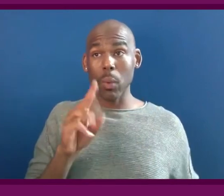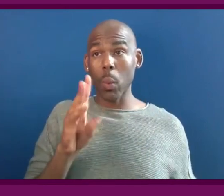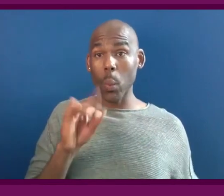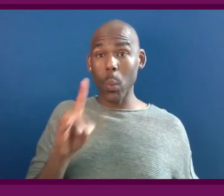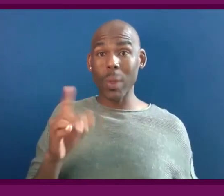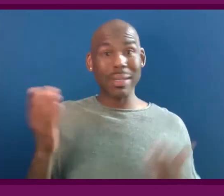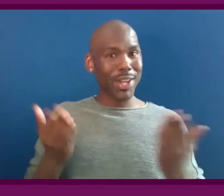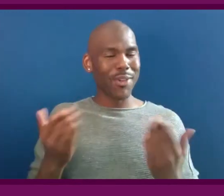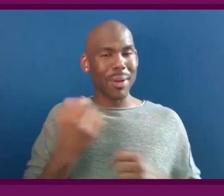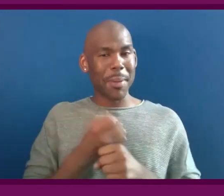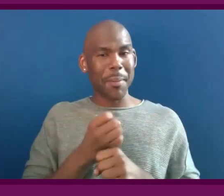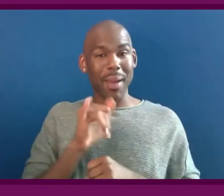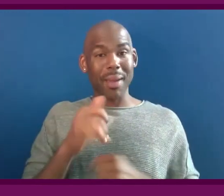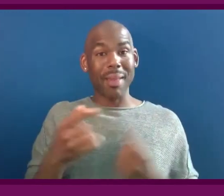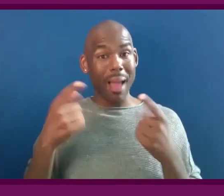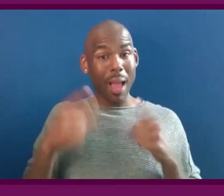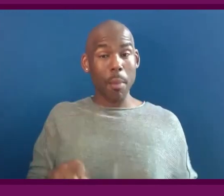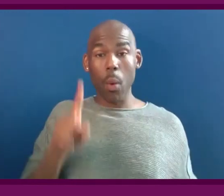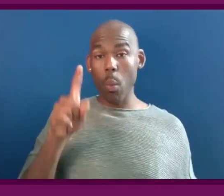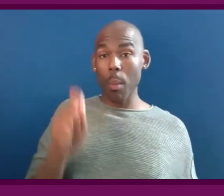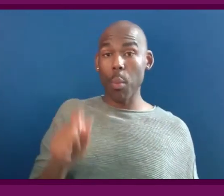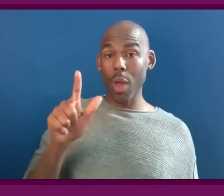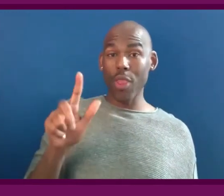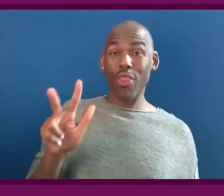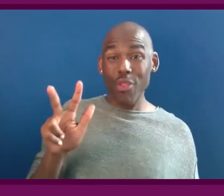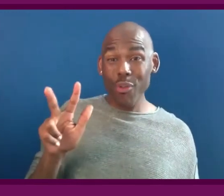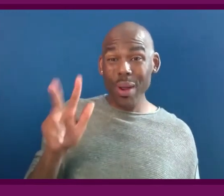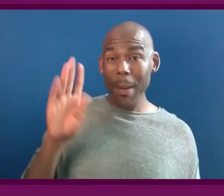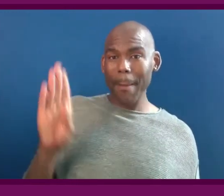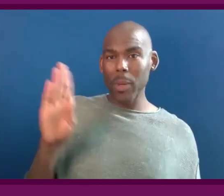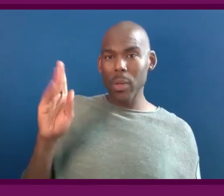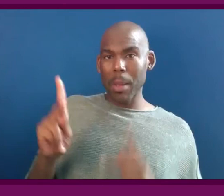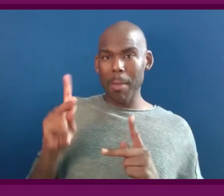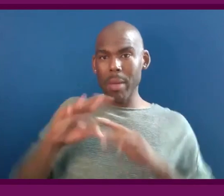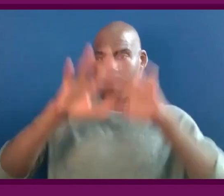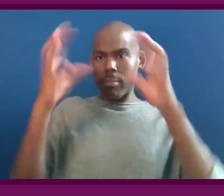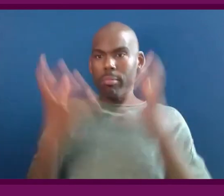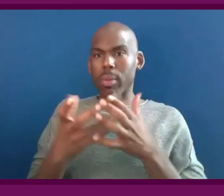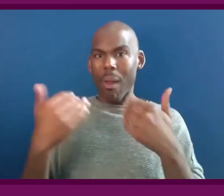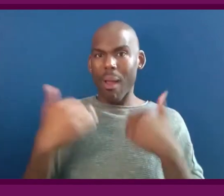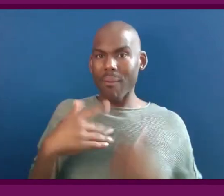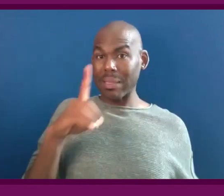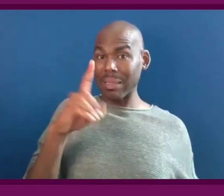WID is here to make that happen. 1.3 billion people across the globe have a disability.